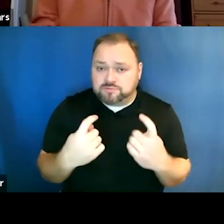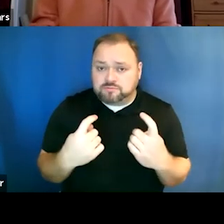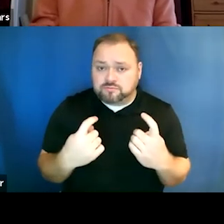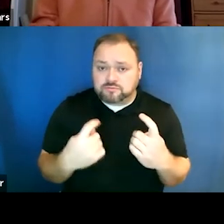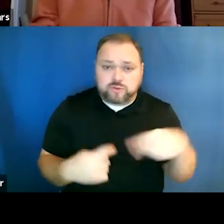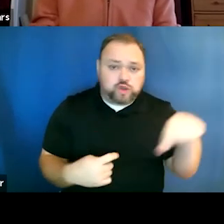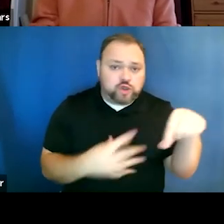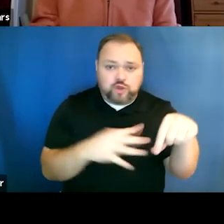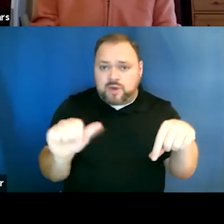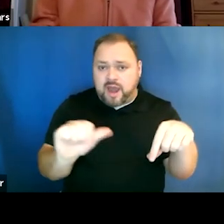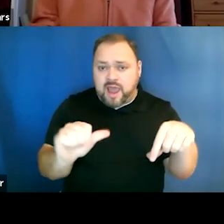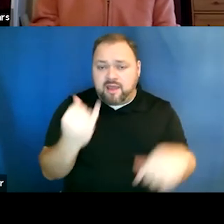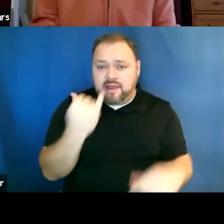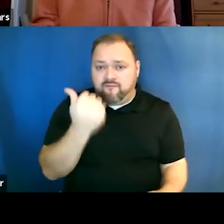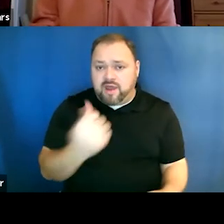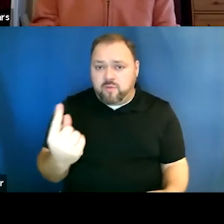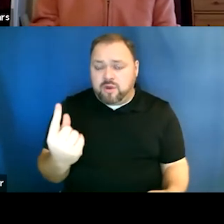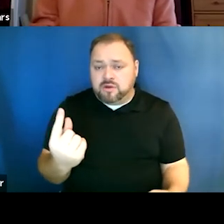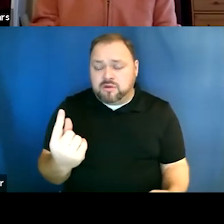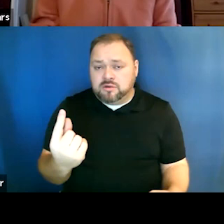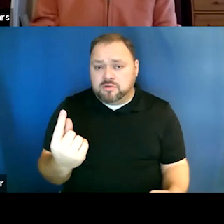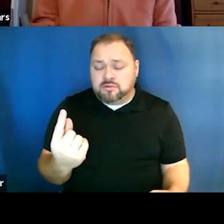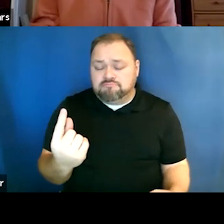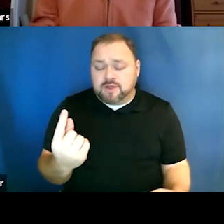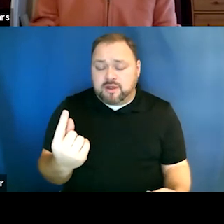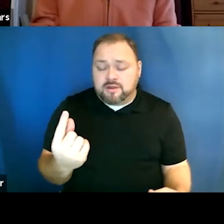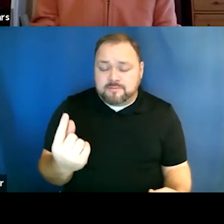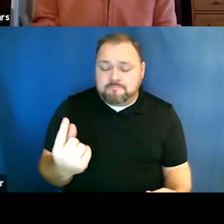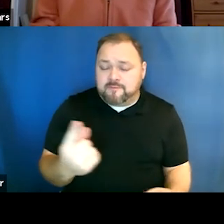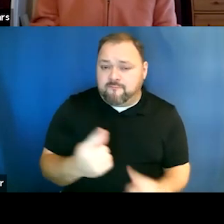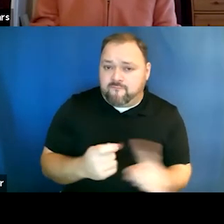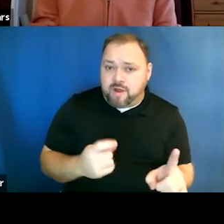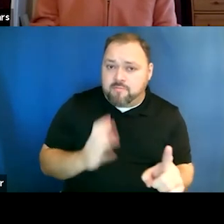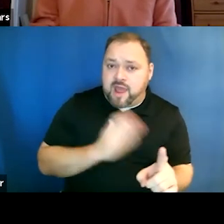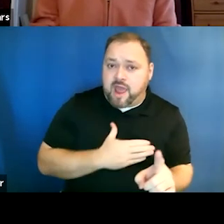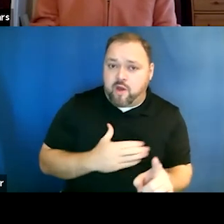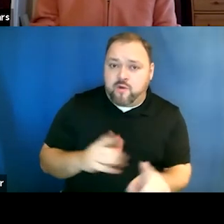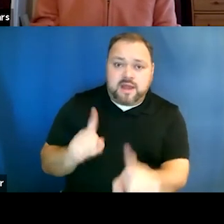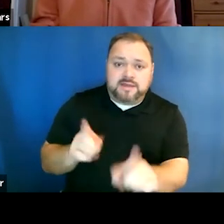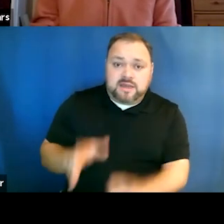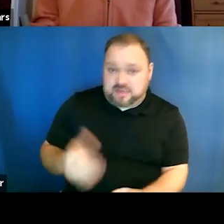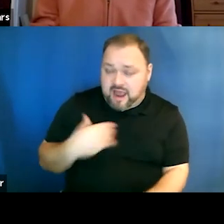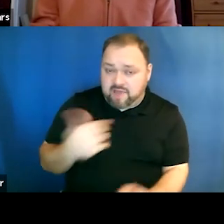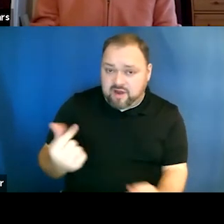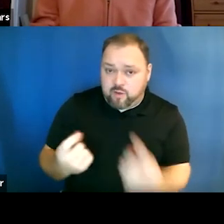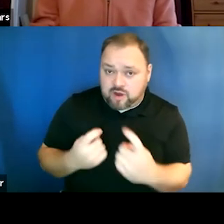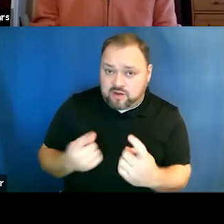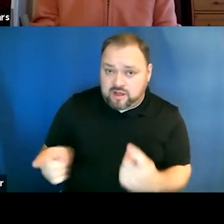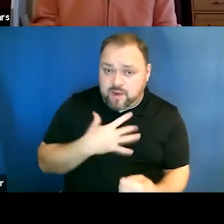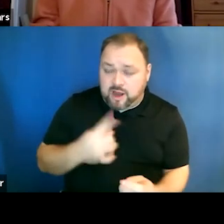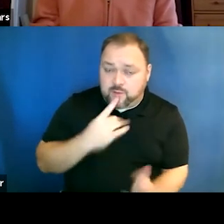If anyone from our attendees have any questions that they would like to ask,